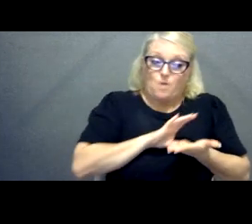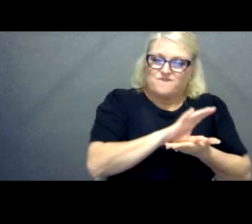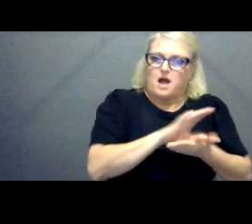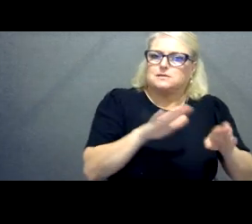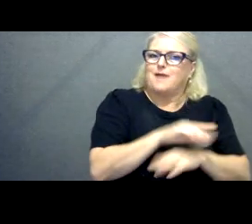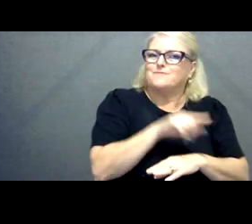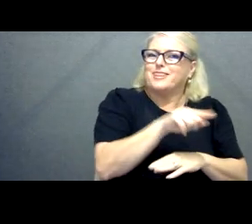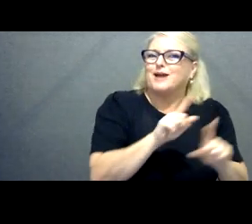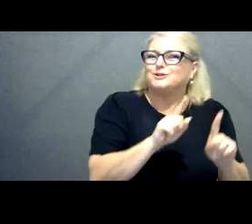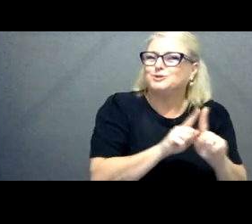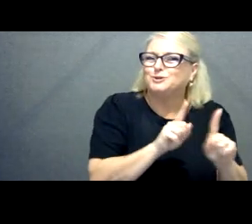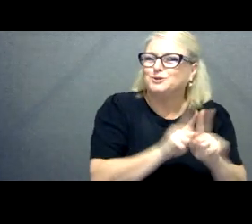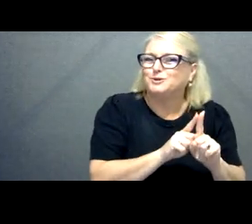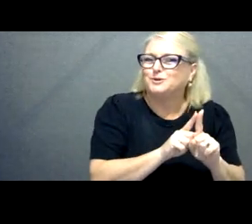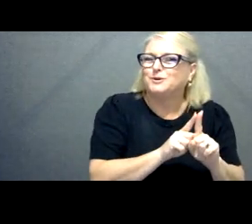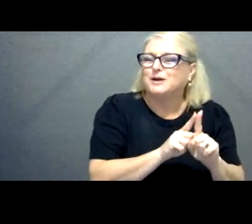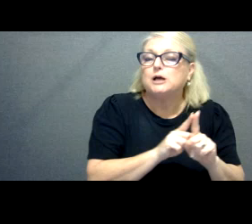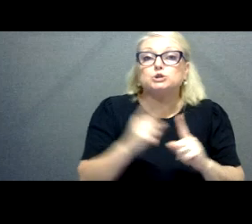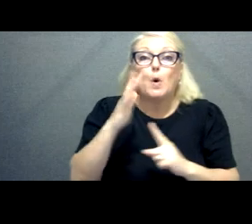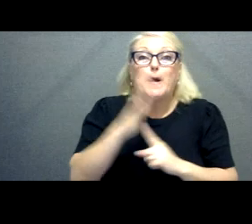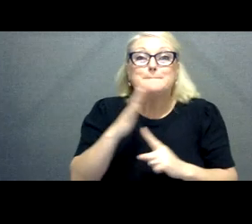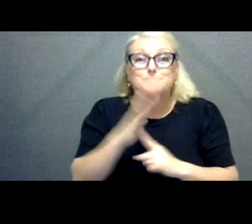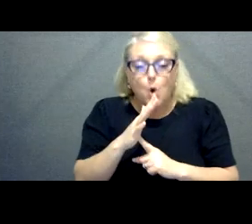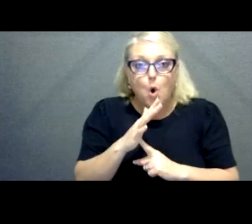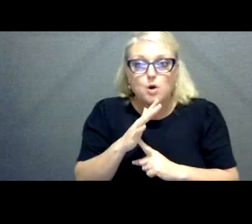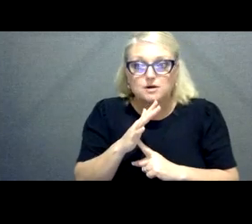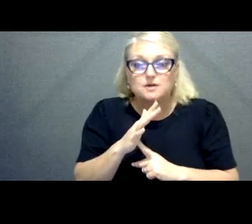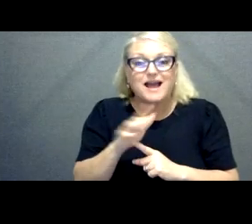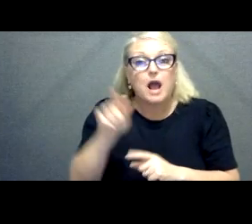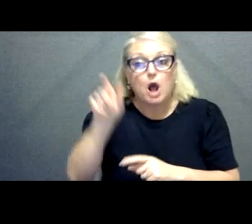if your client or or you need help to understand the letter just call that number and we can talk